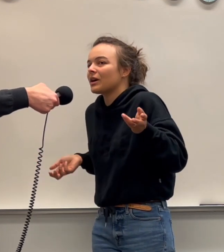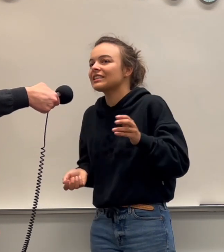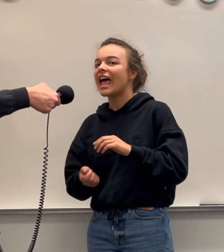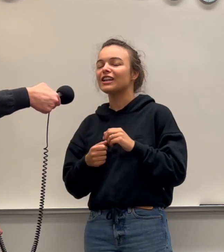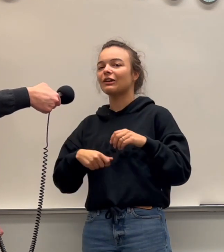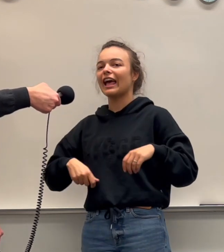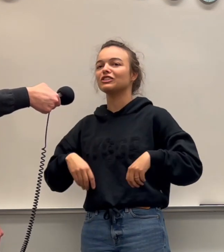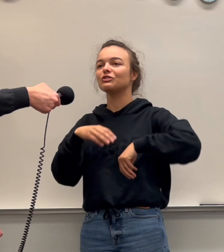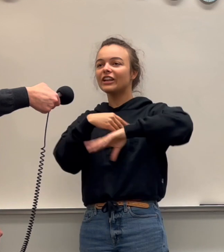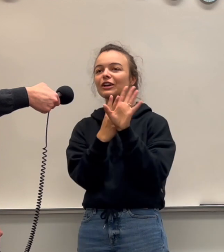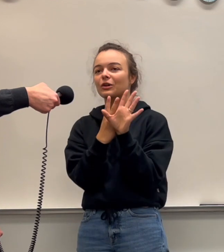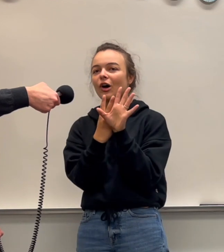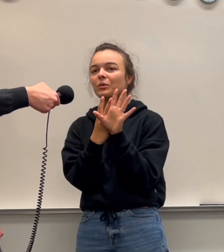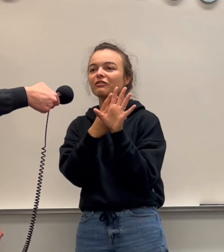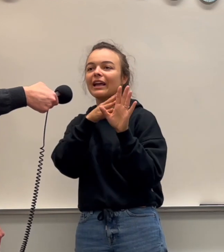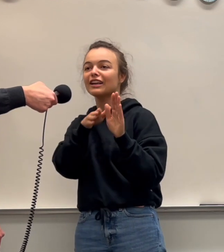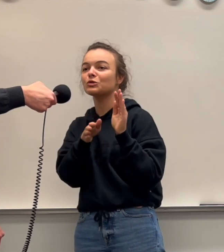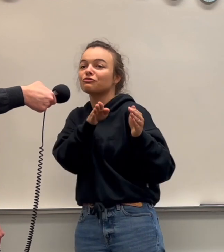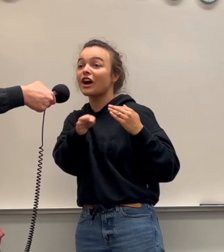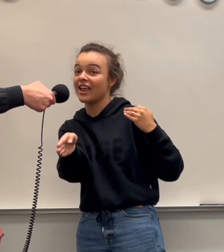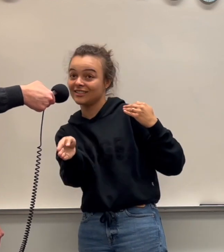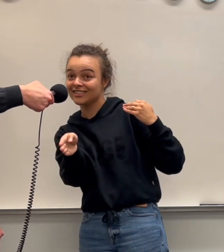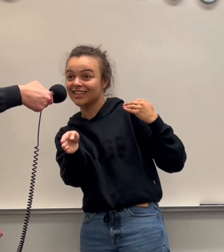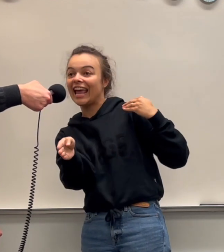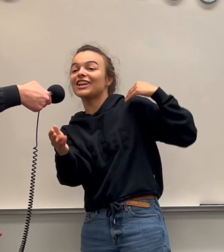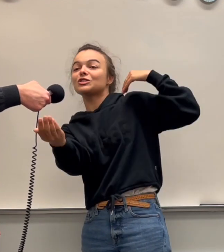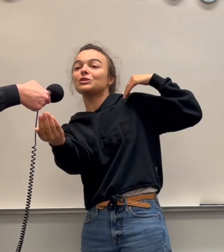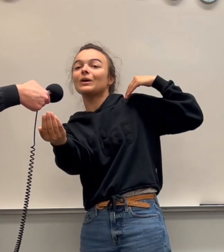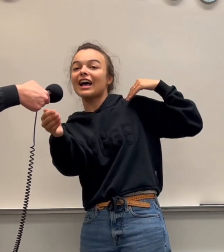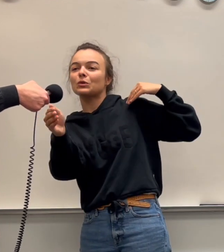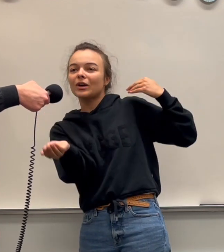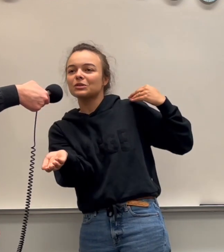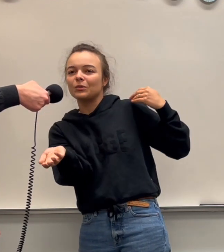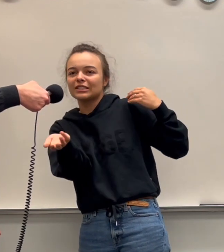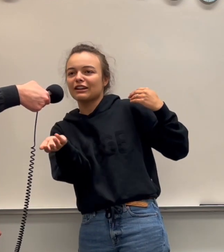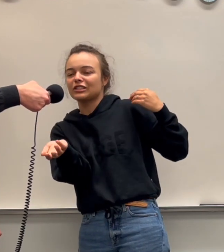tock was and so I had to video call one of my high school friends to ask what's the what's the sign